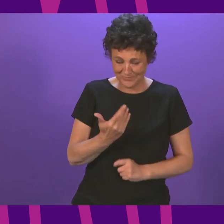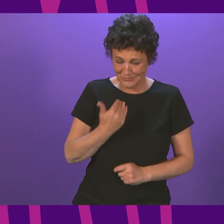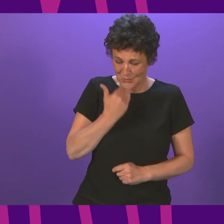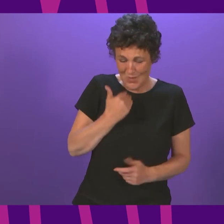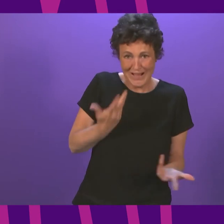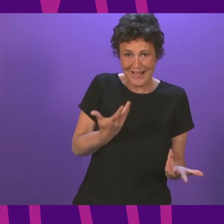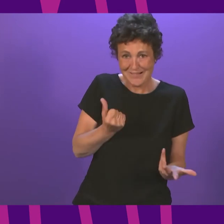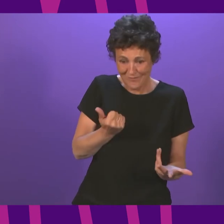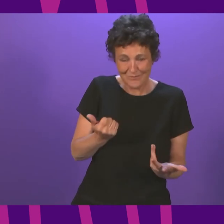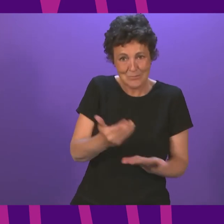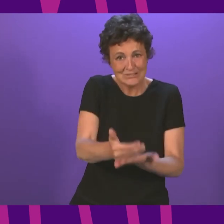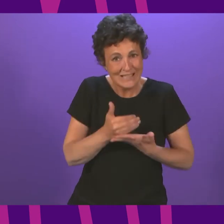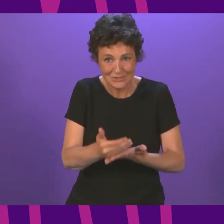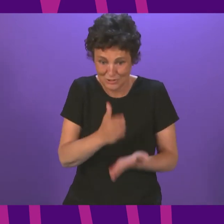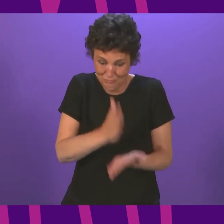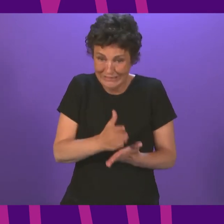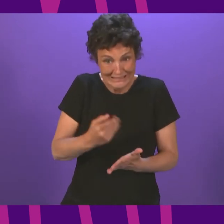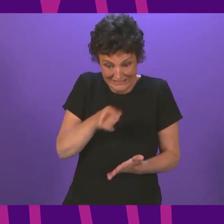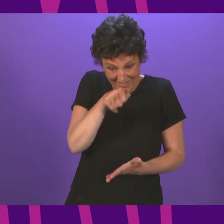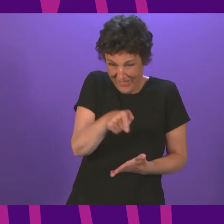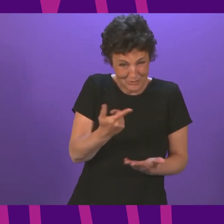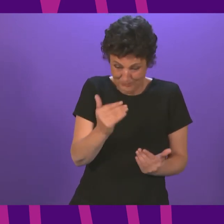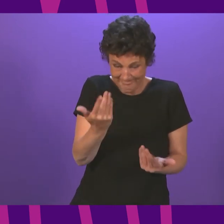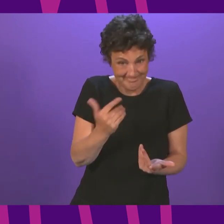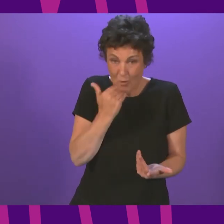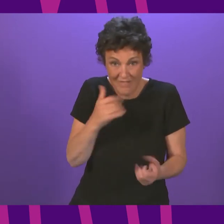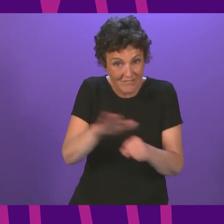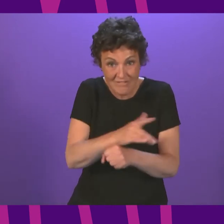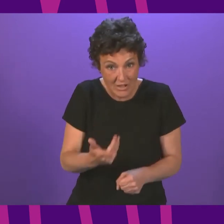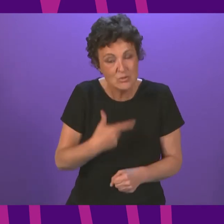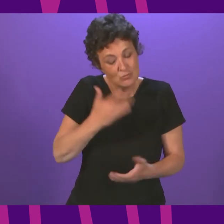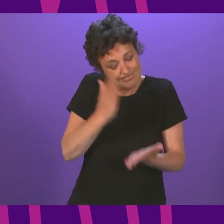in our original amendments for reporting requirements. By specifically asking the Government to consider